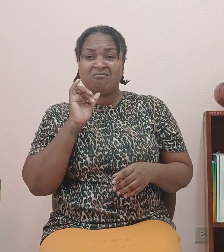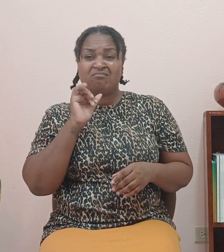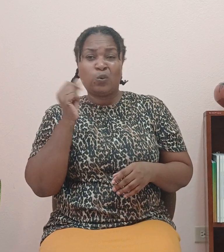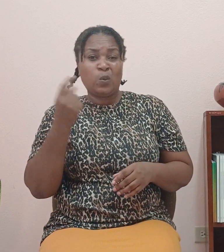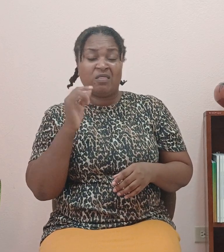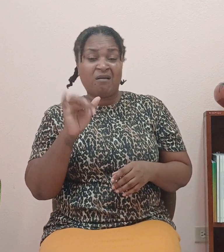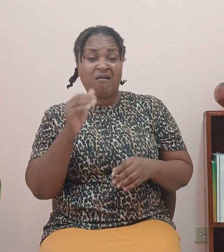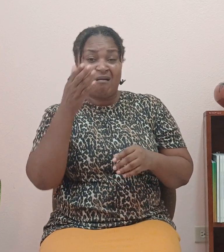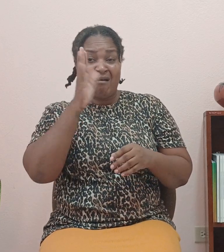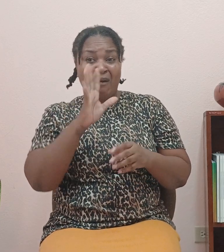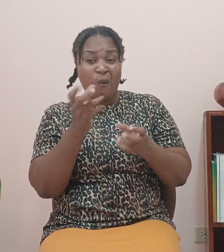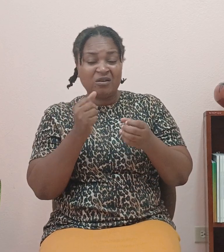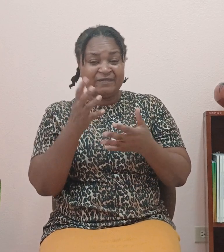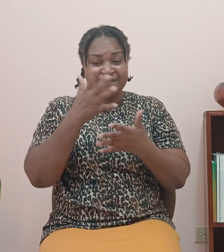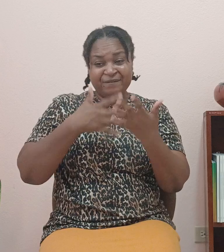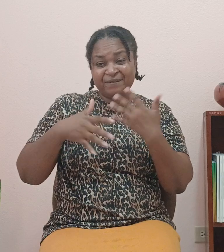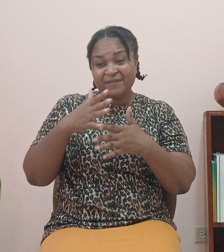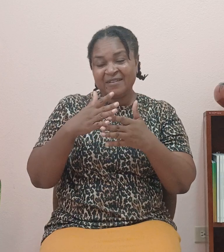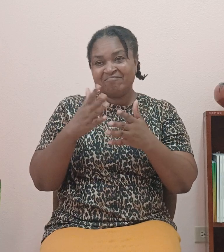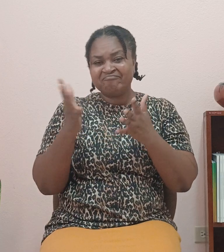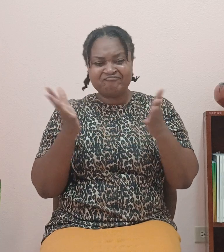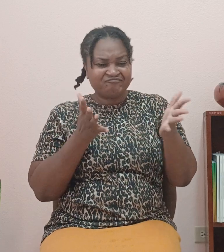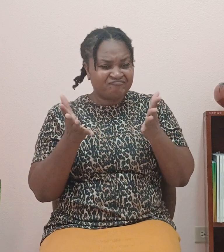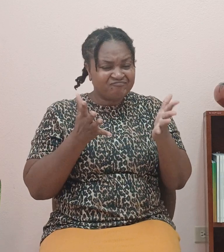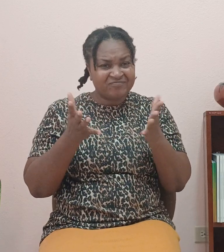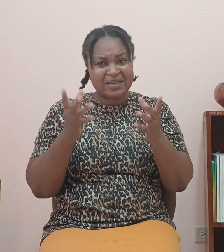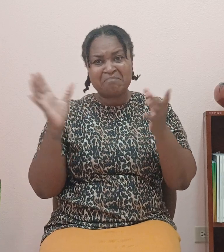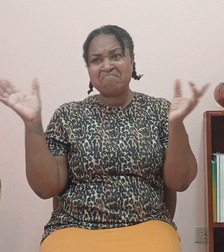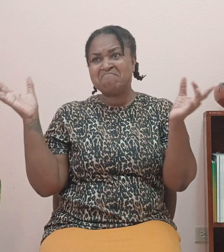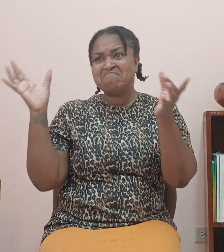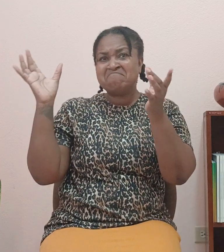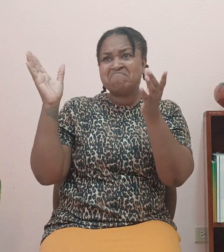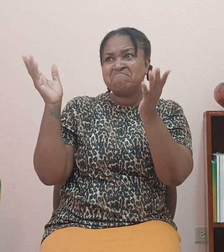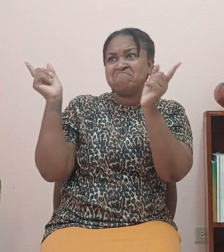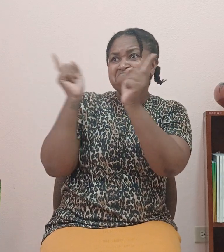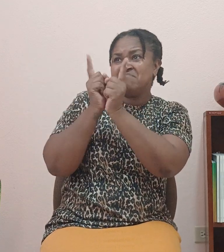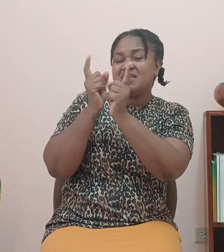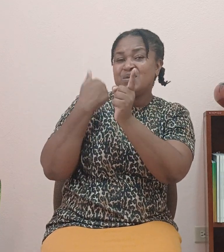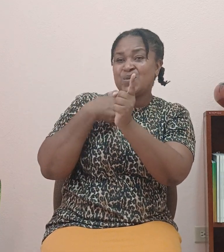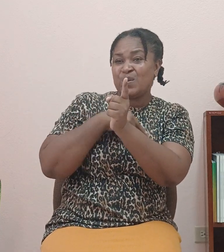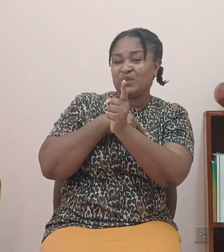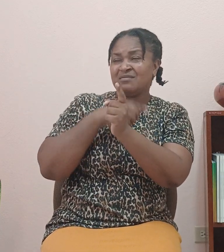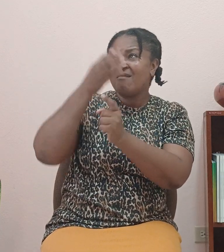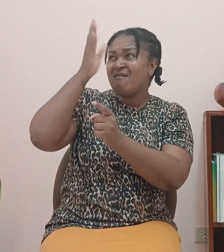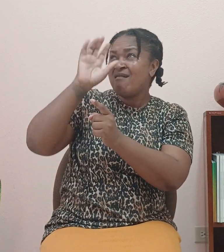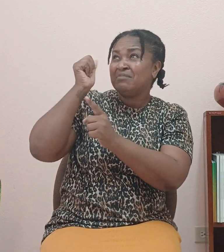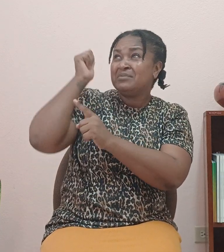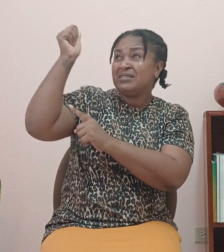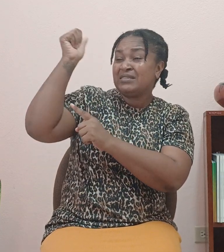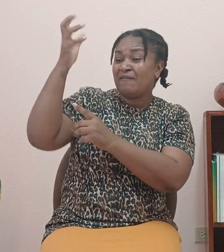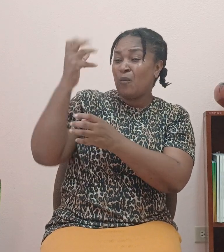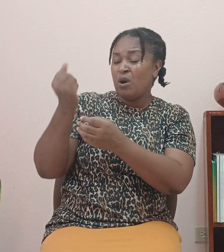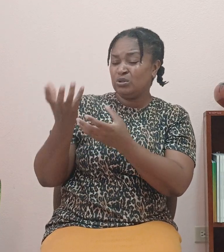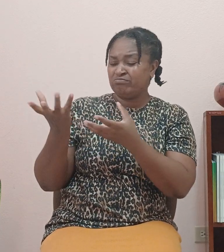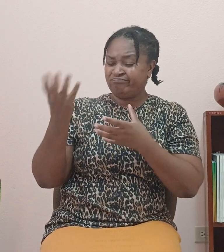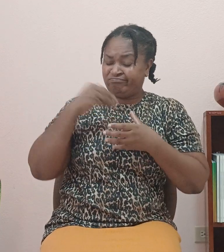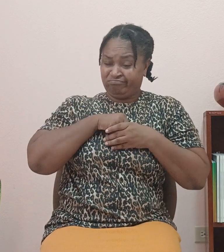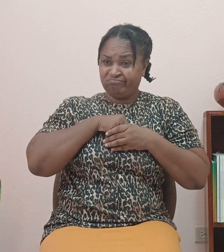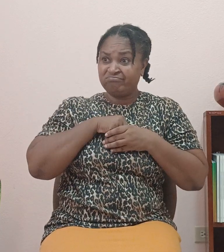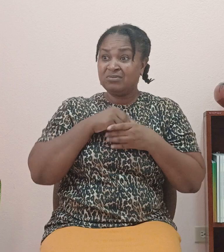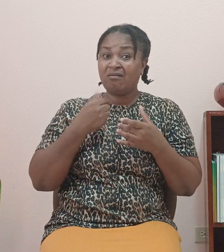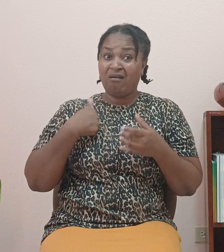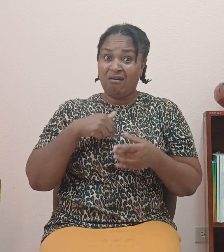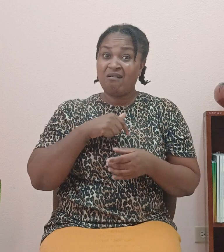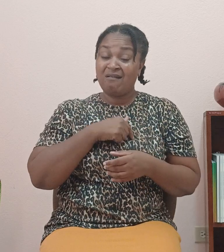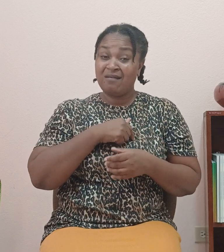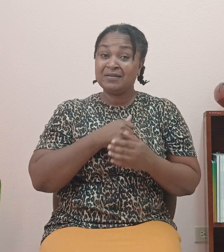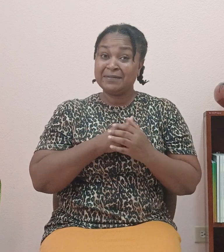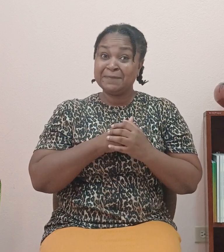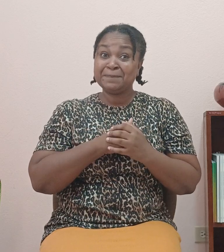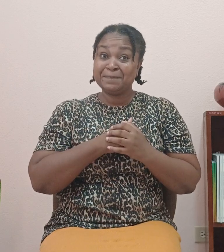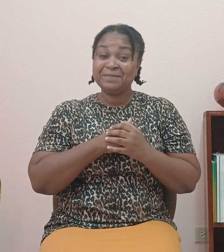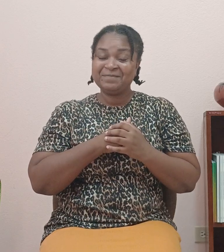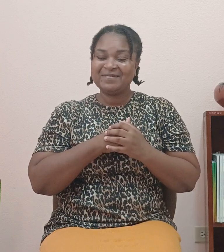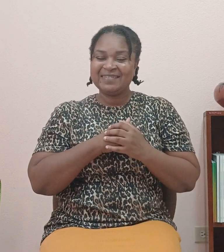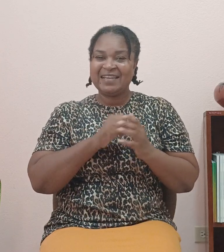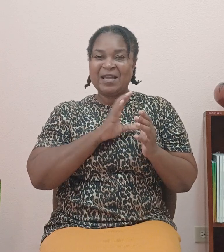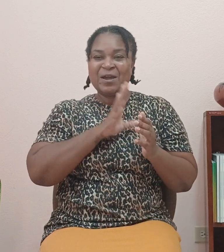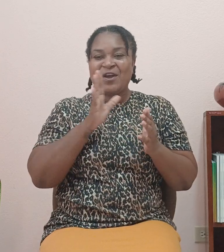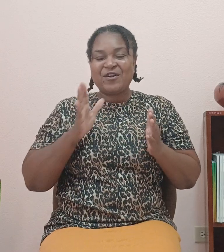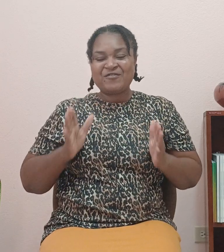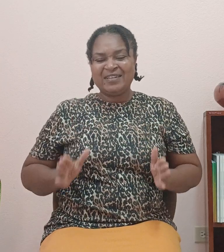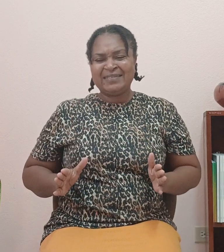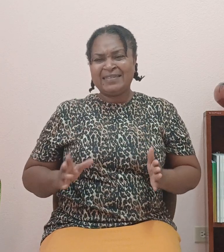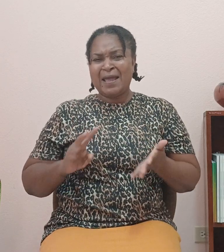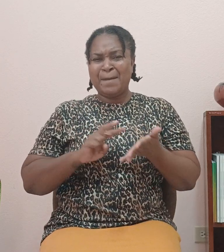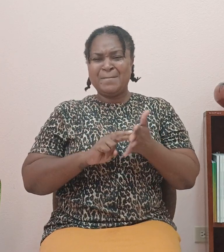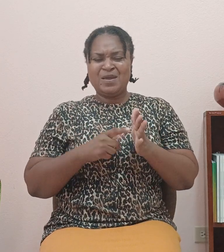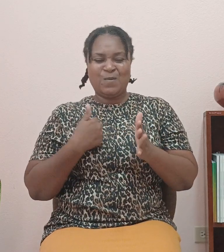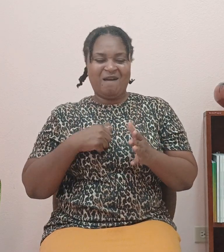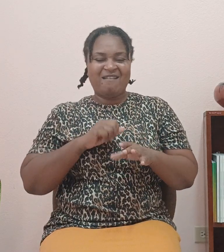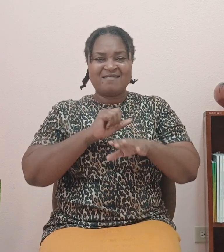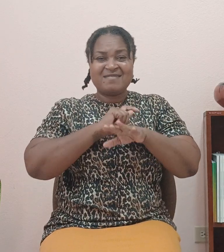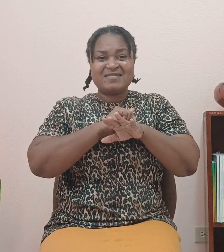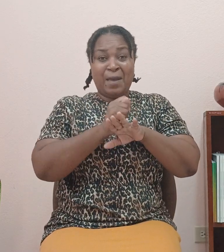and speak with us and meet us—He wants to be within us. The Christian is a temple of God.